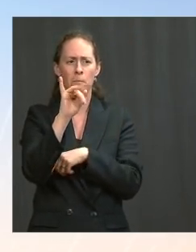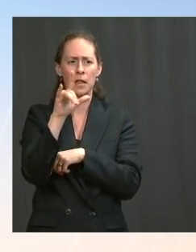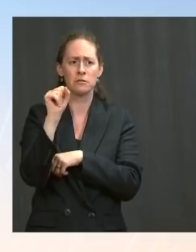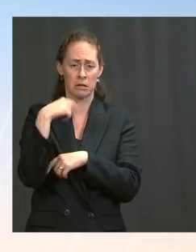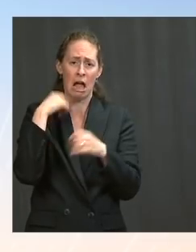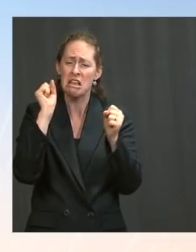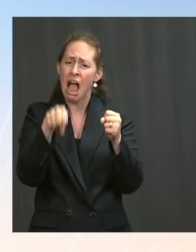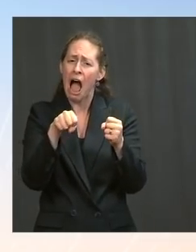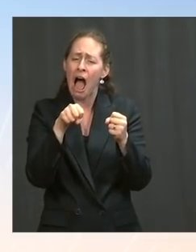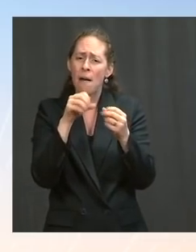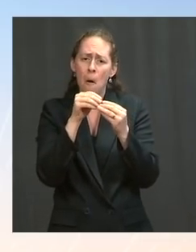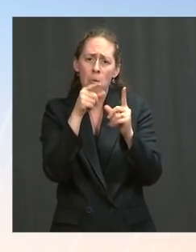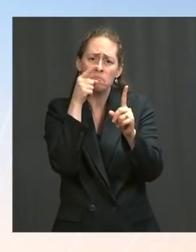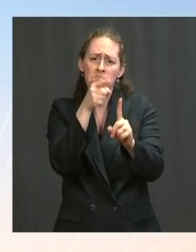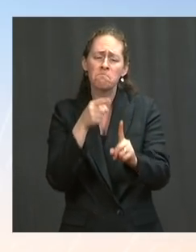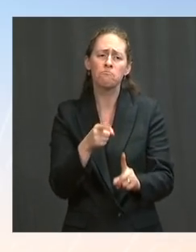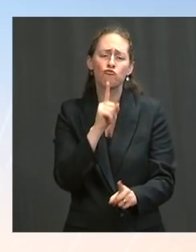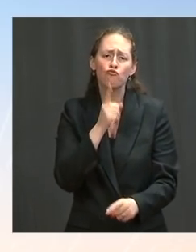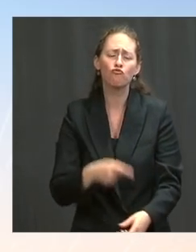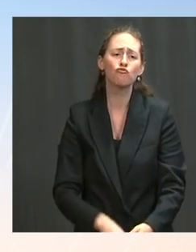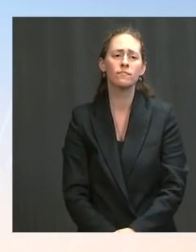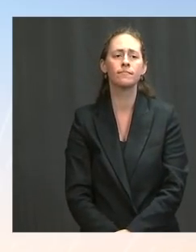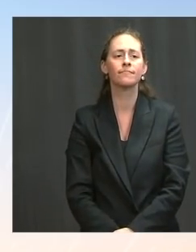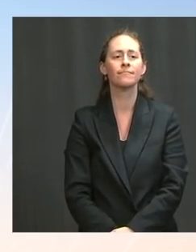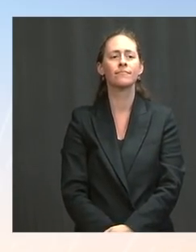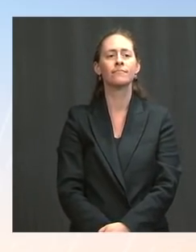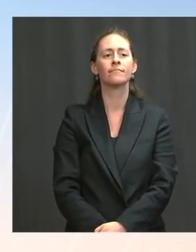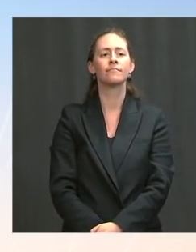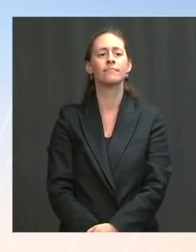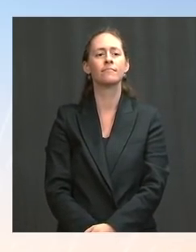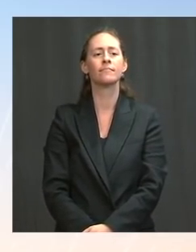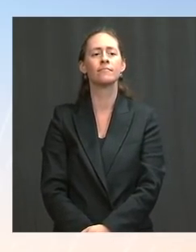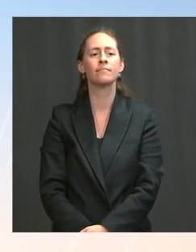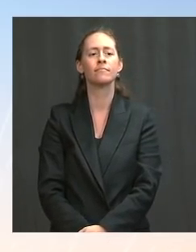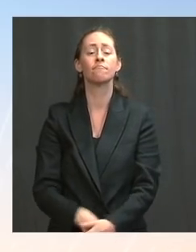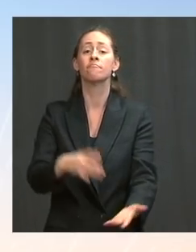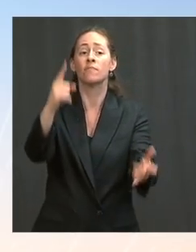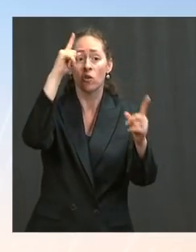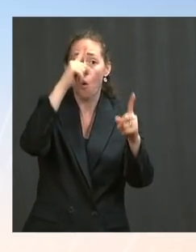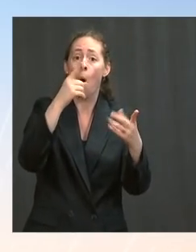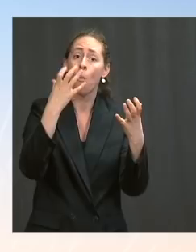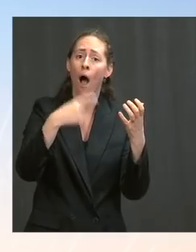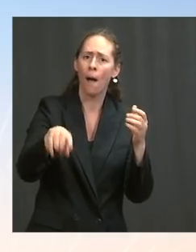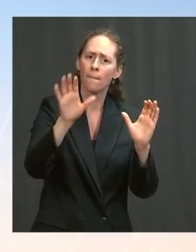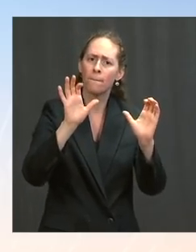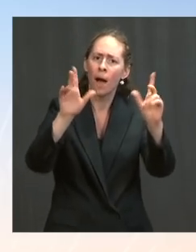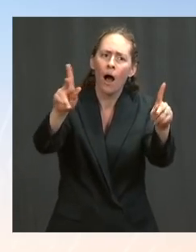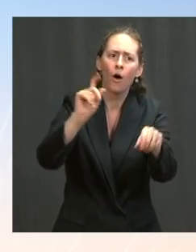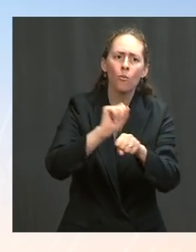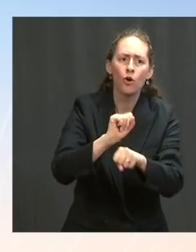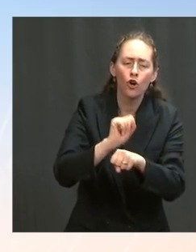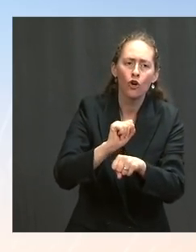it will put work -- it will put Americans to work replacing 100 percent of our nation's lead water pipes